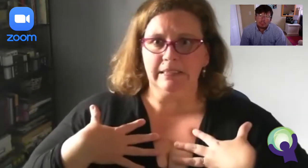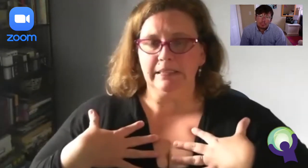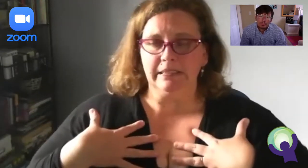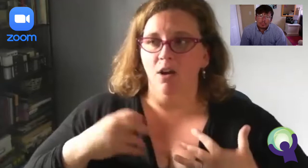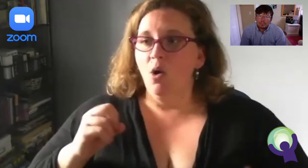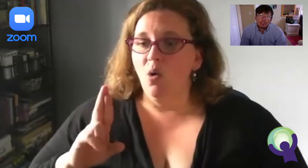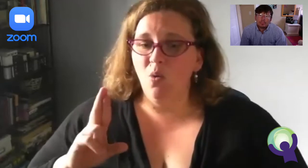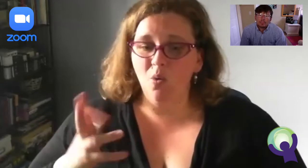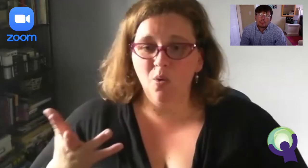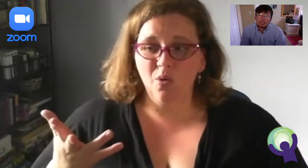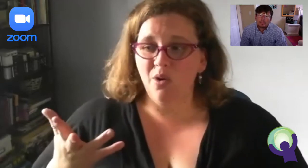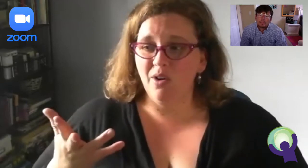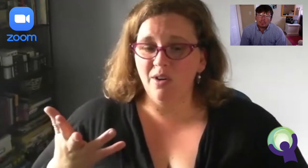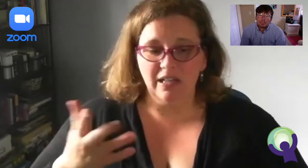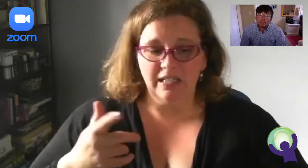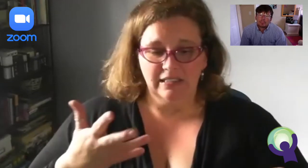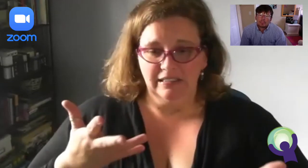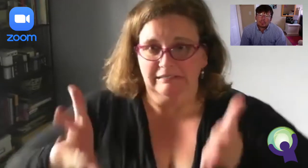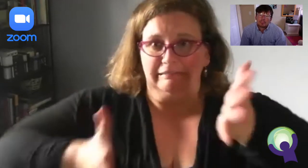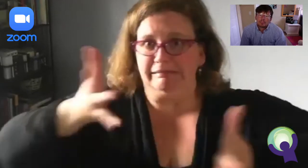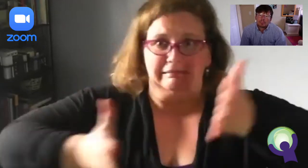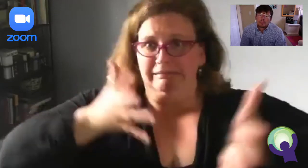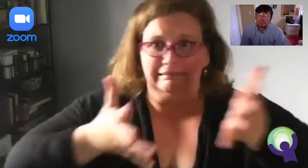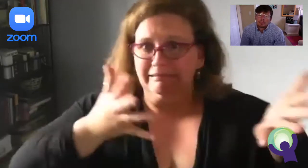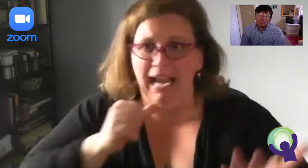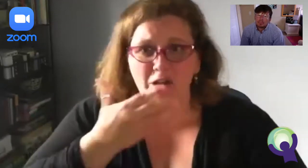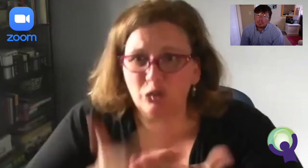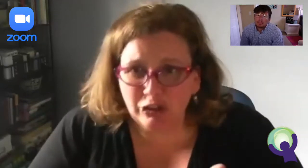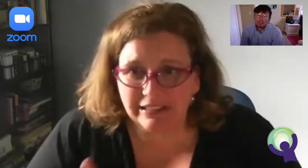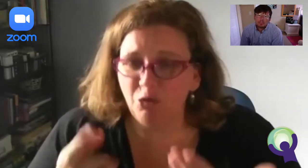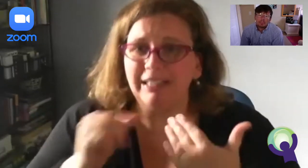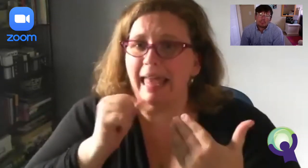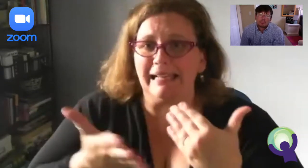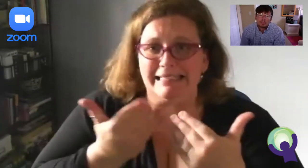and so there's some unsure feelings and that or they're not very